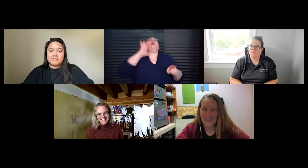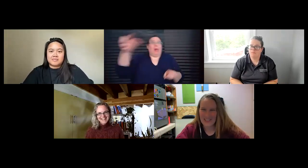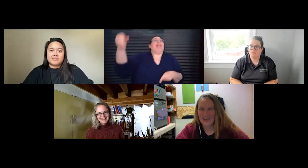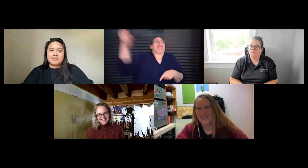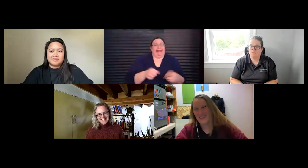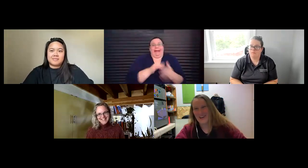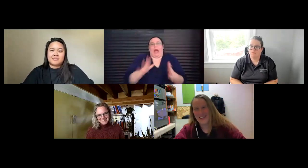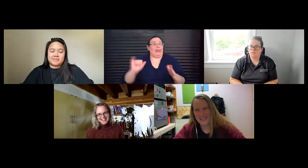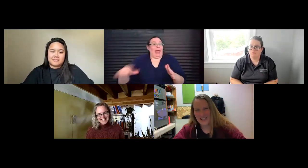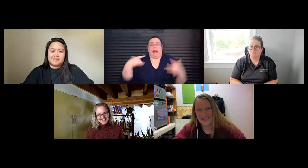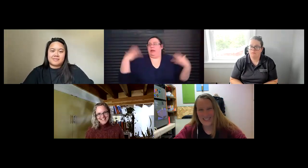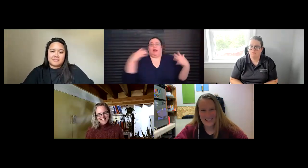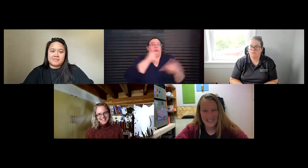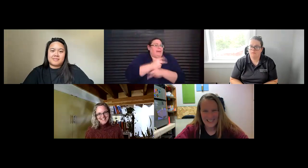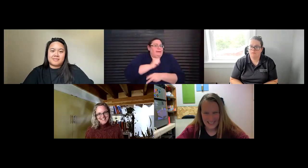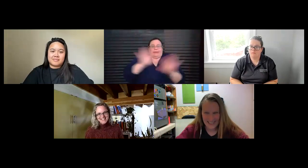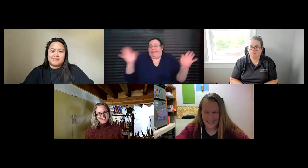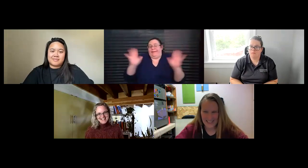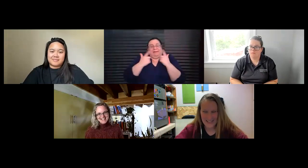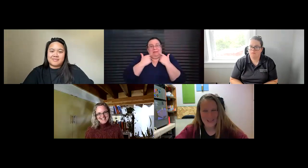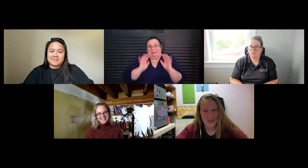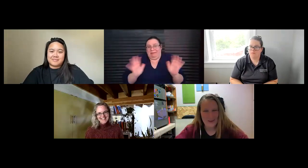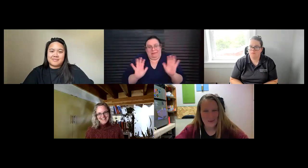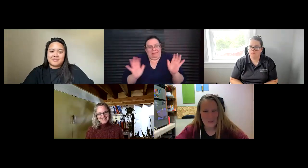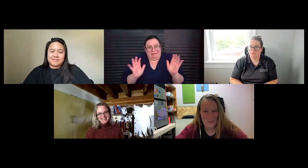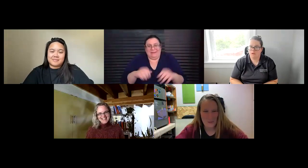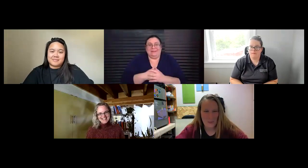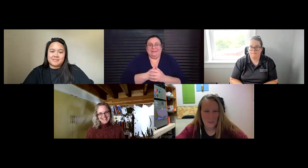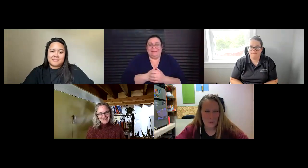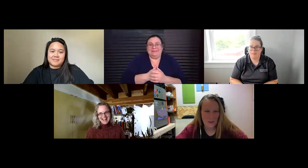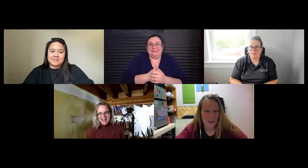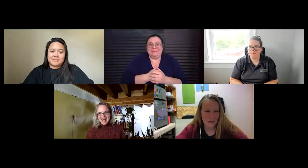I'm not handling that myself. So... Fantastic.